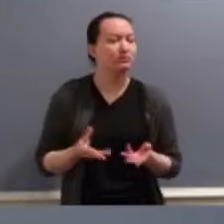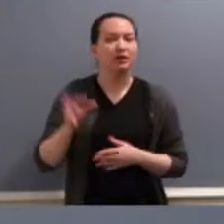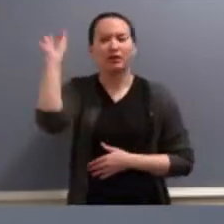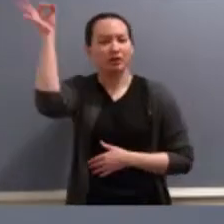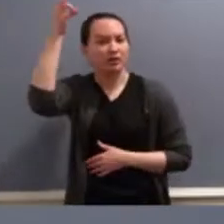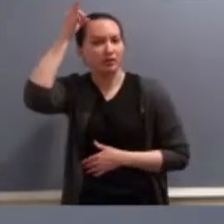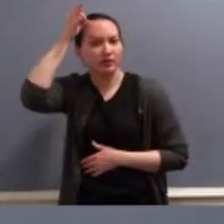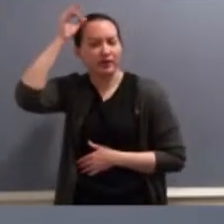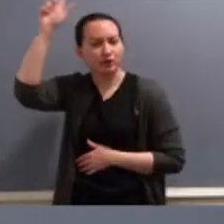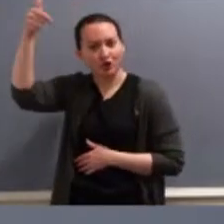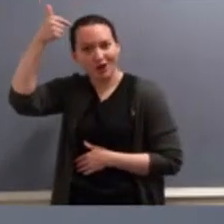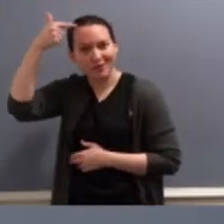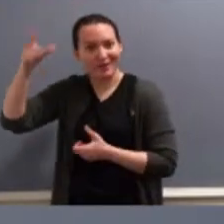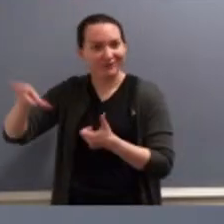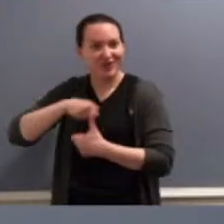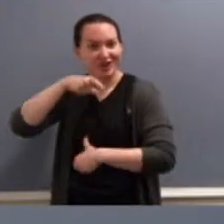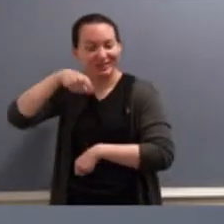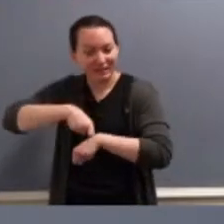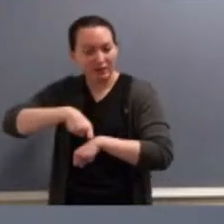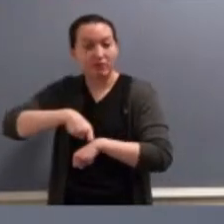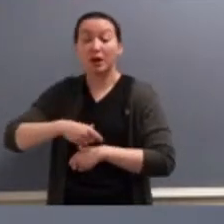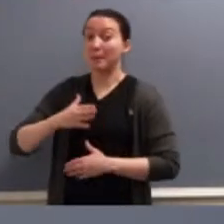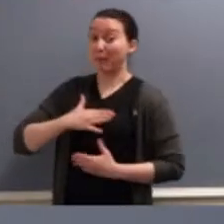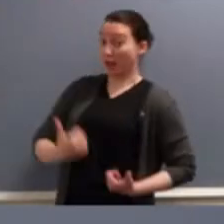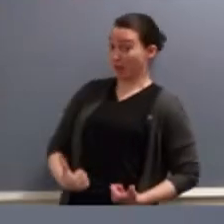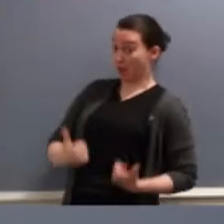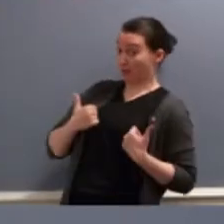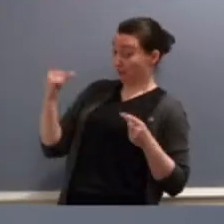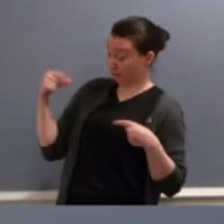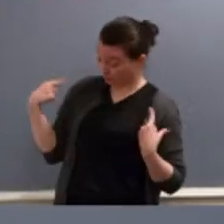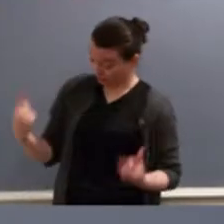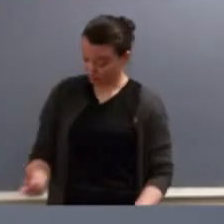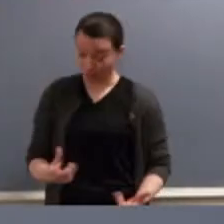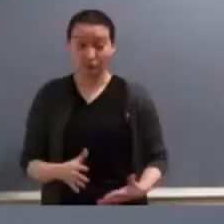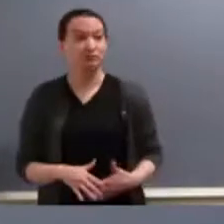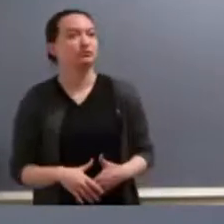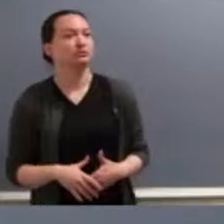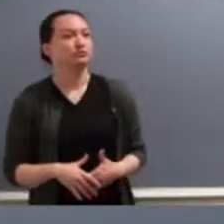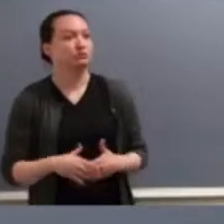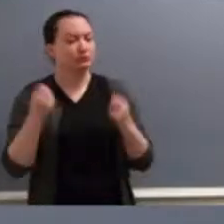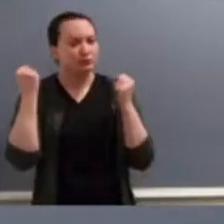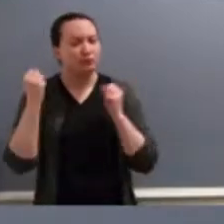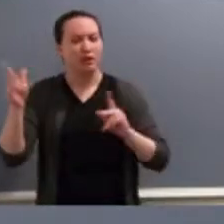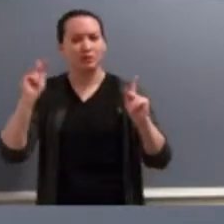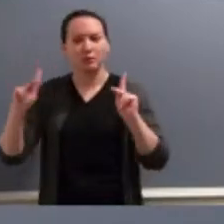government for the first time at least in my lifetime and in many people who are live lifetime